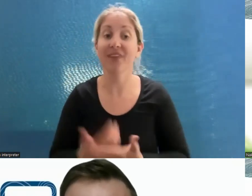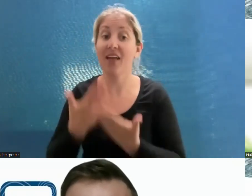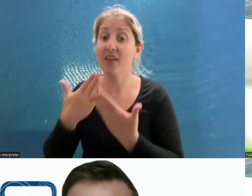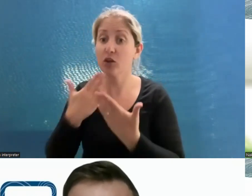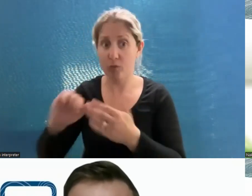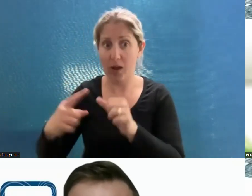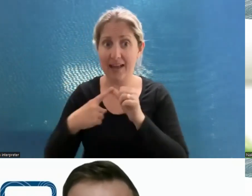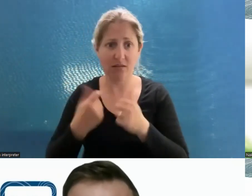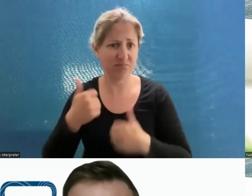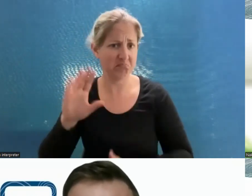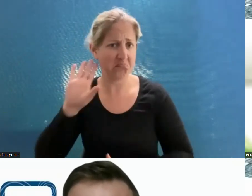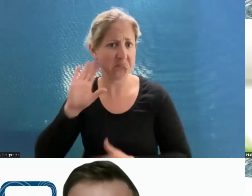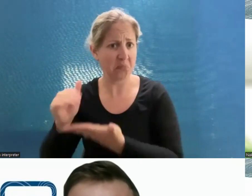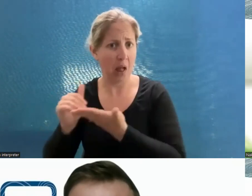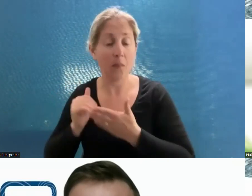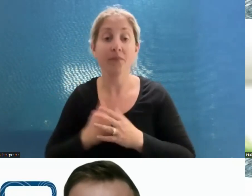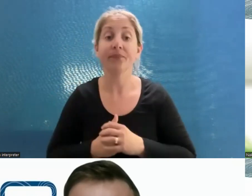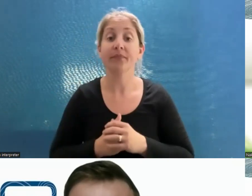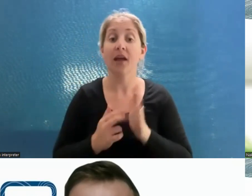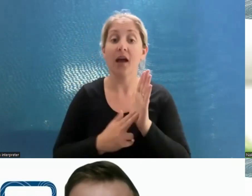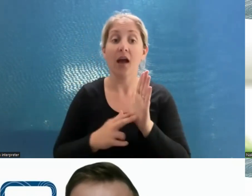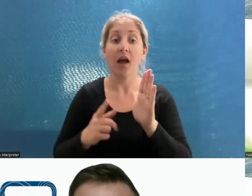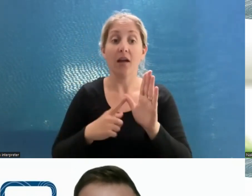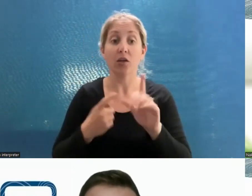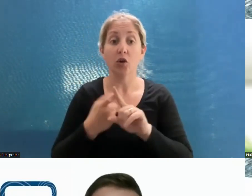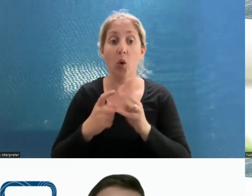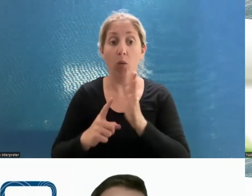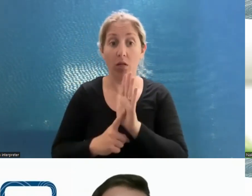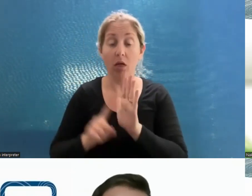There's a question here, Nakul, that I'll swing back to you for.